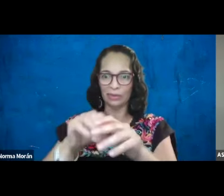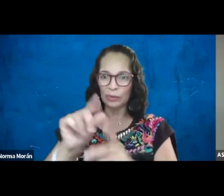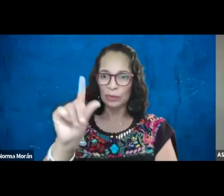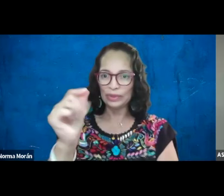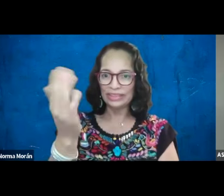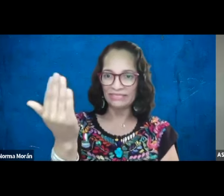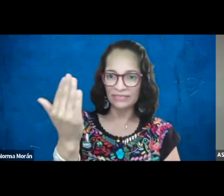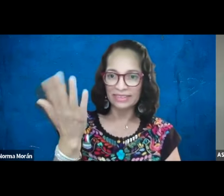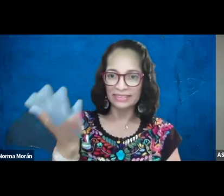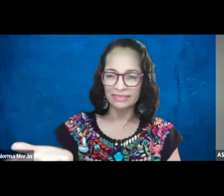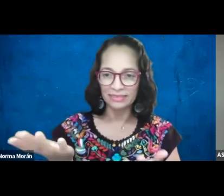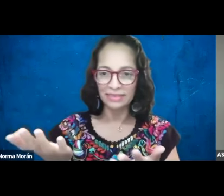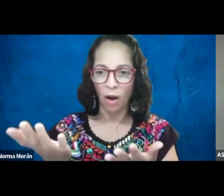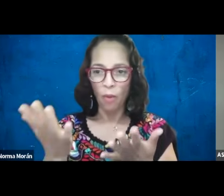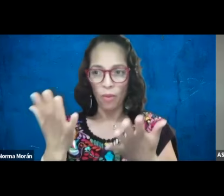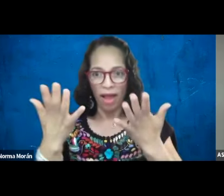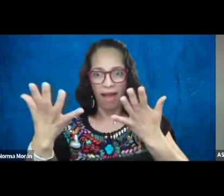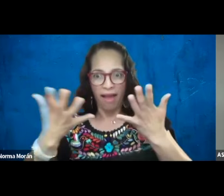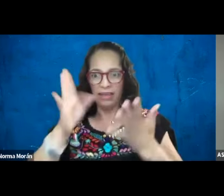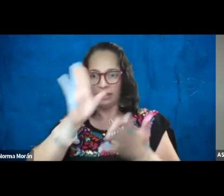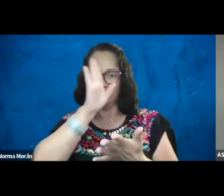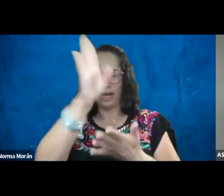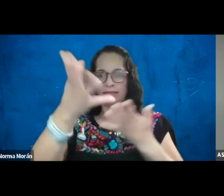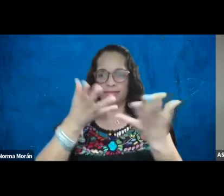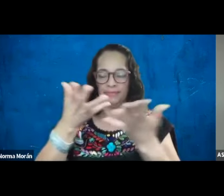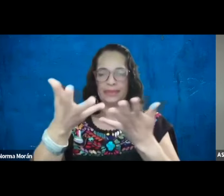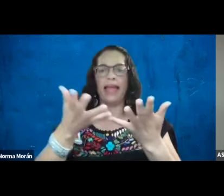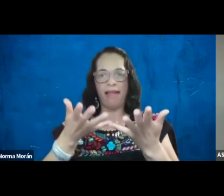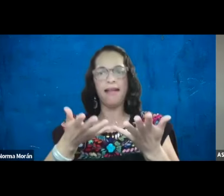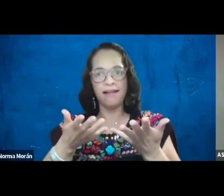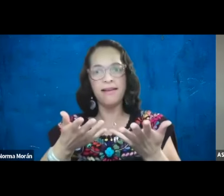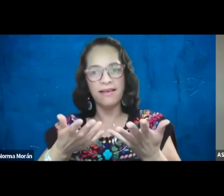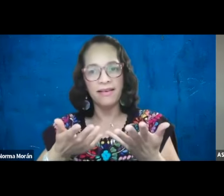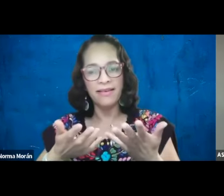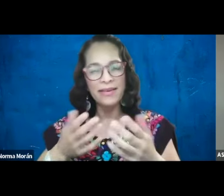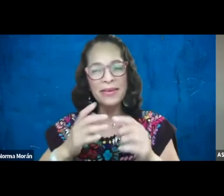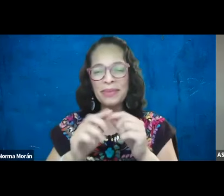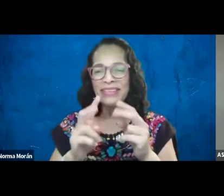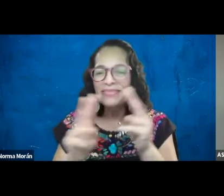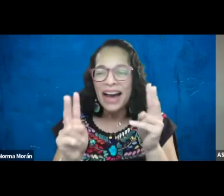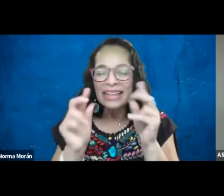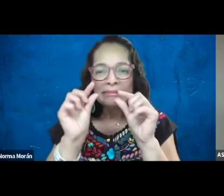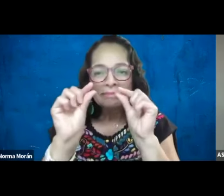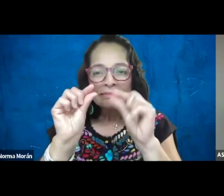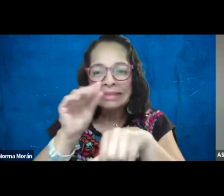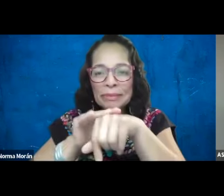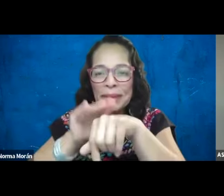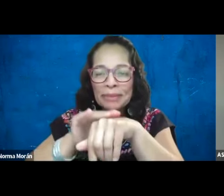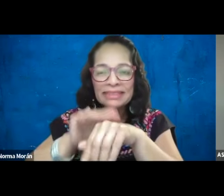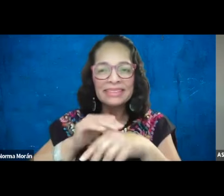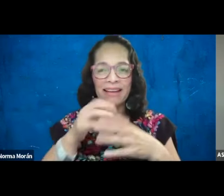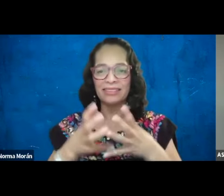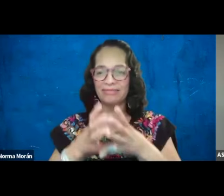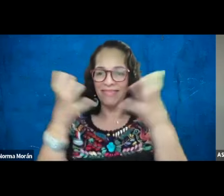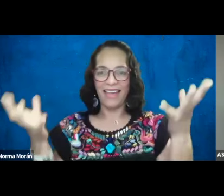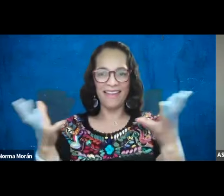and that was the first time in 2015 to be able to have that direct communication of signing